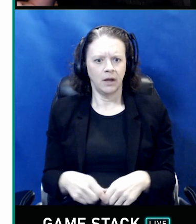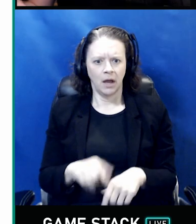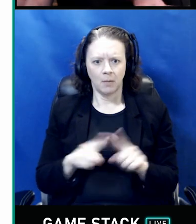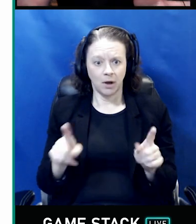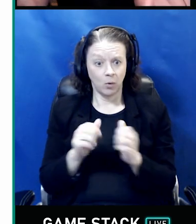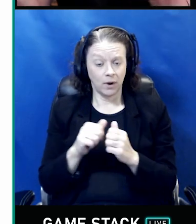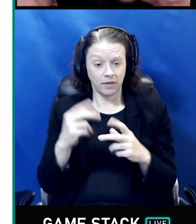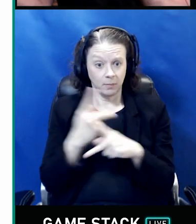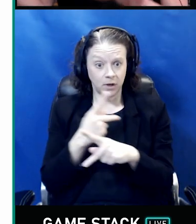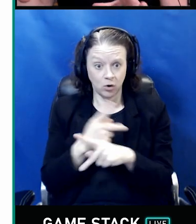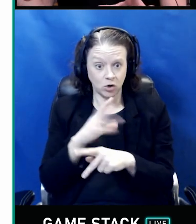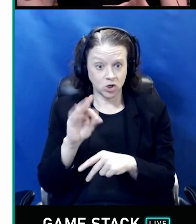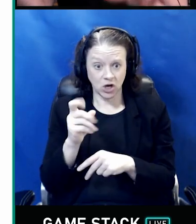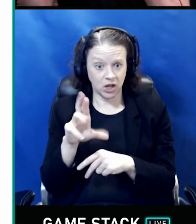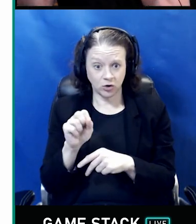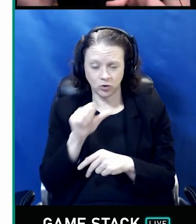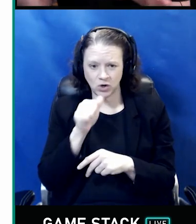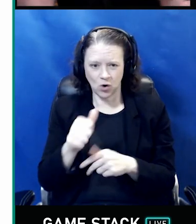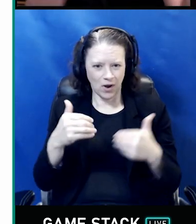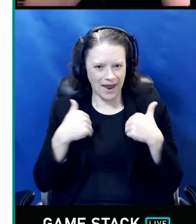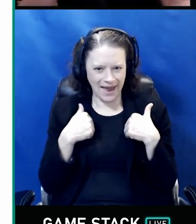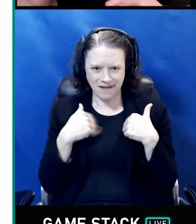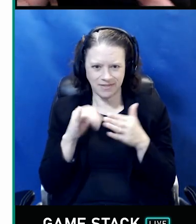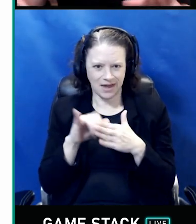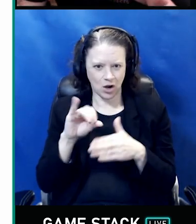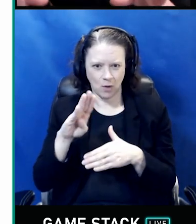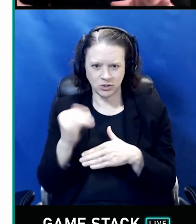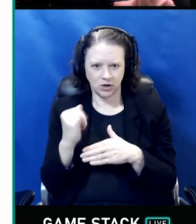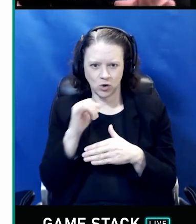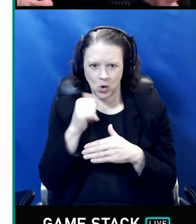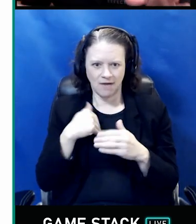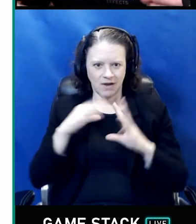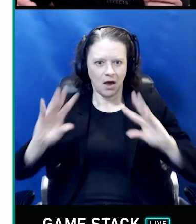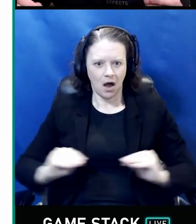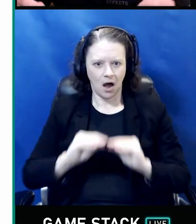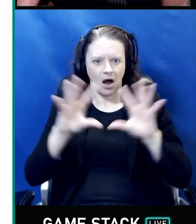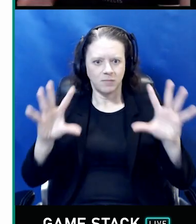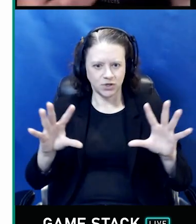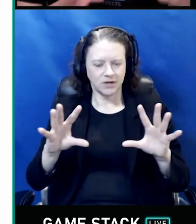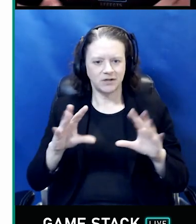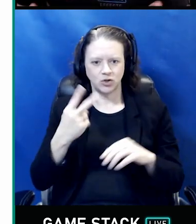you don't have an obvious 2 dimensional space with which to coordinate your lanes or threads,